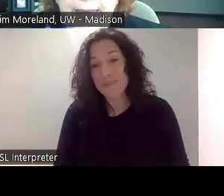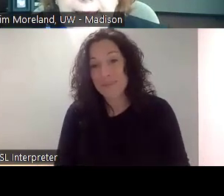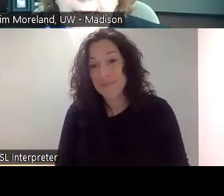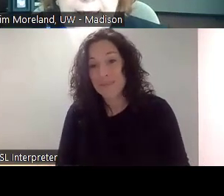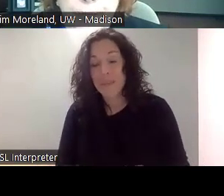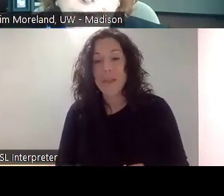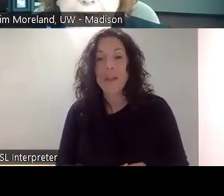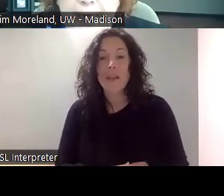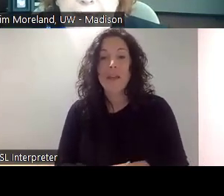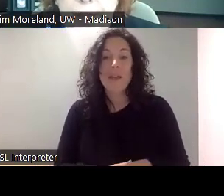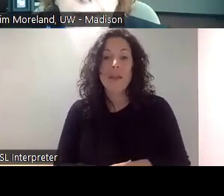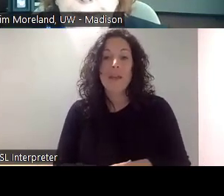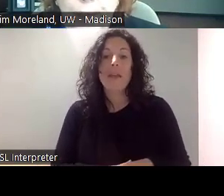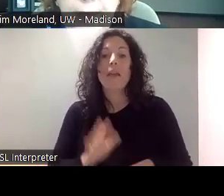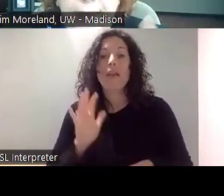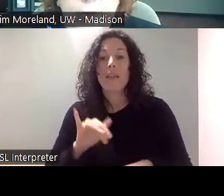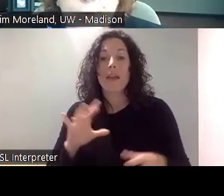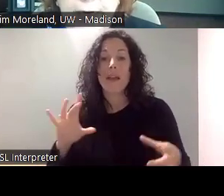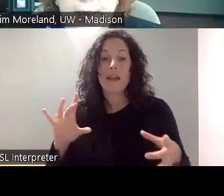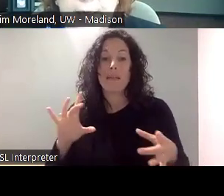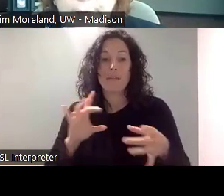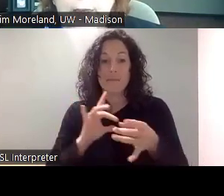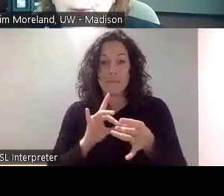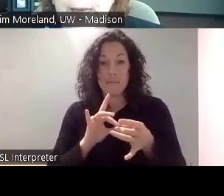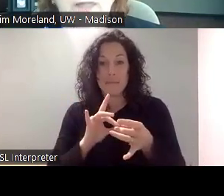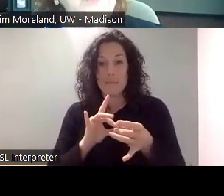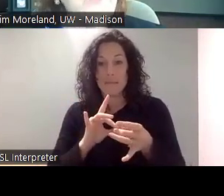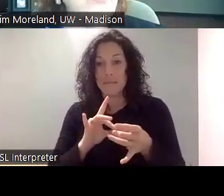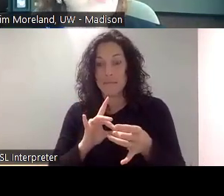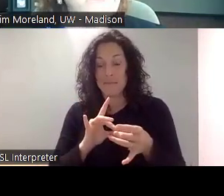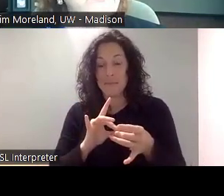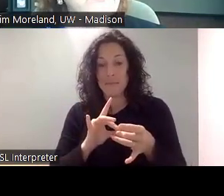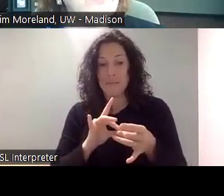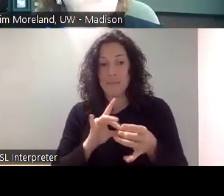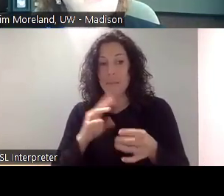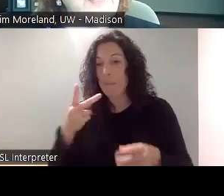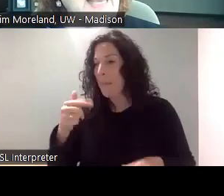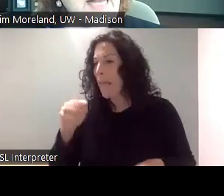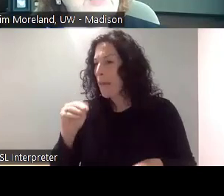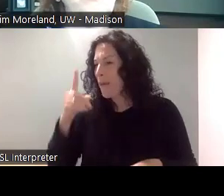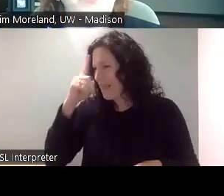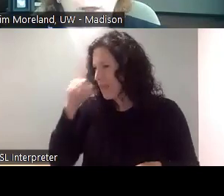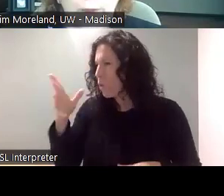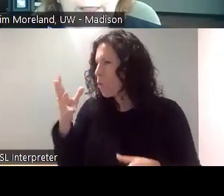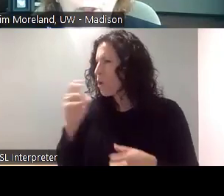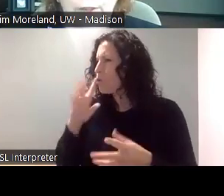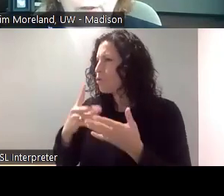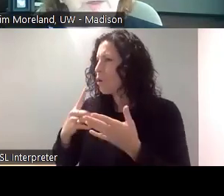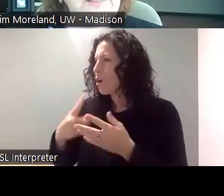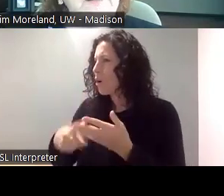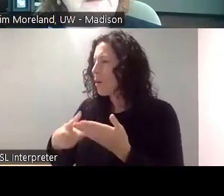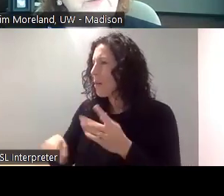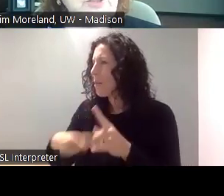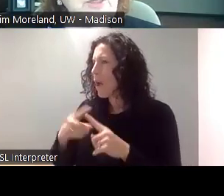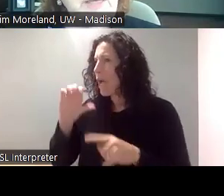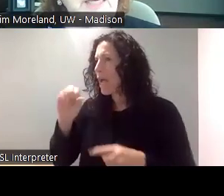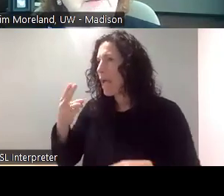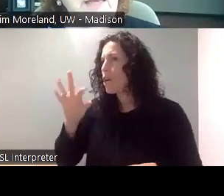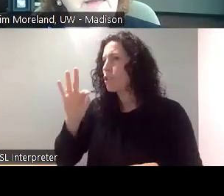and that ties right into ... Well, it goes right into I think, Pamela, I think you were going to talk about the cash flow issue. You want to jump in on that?